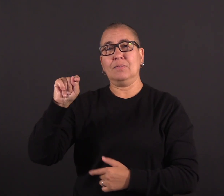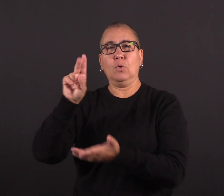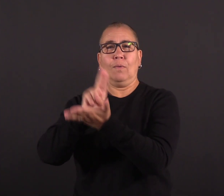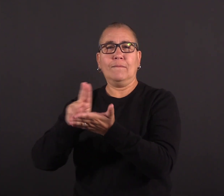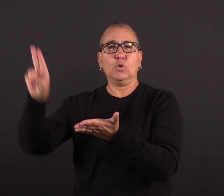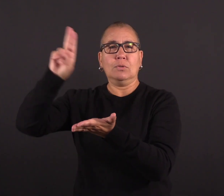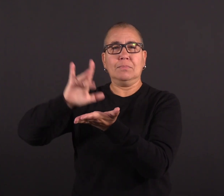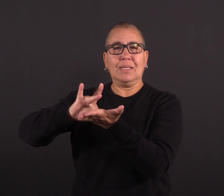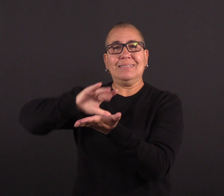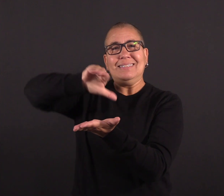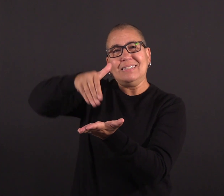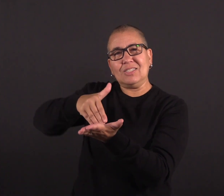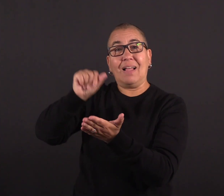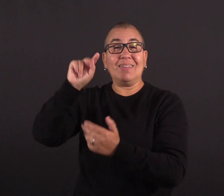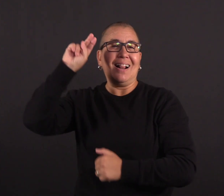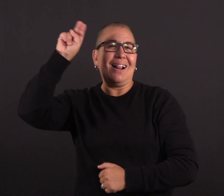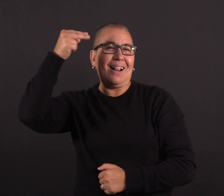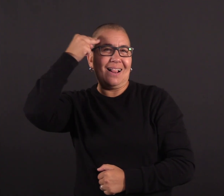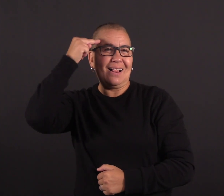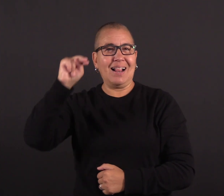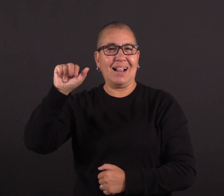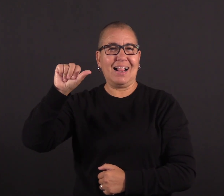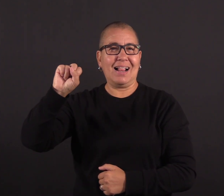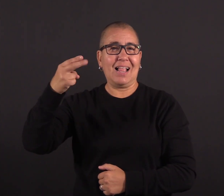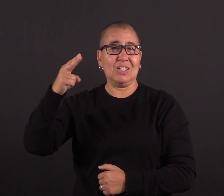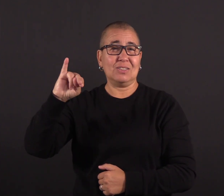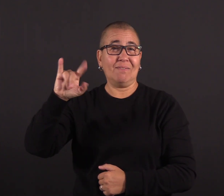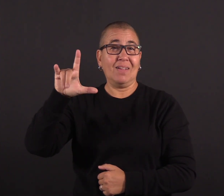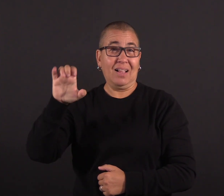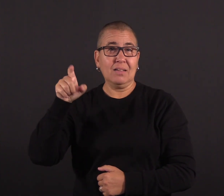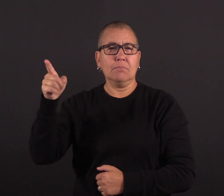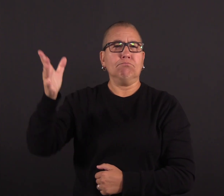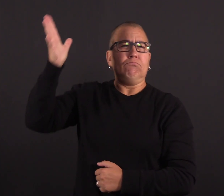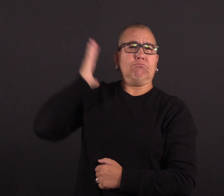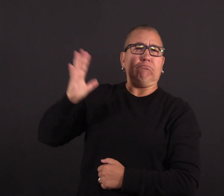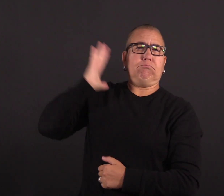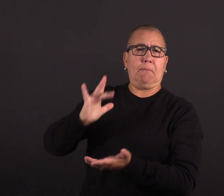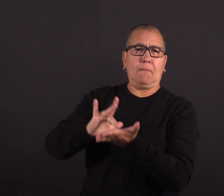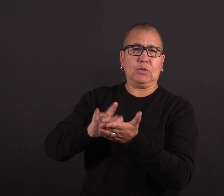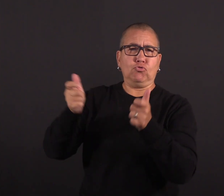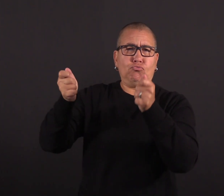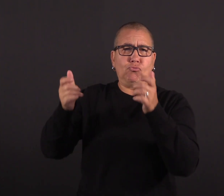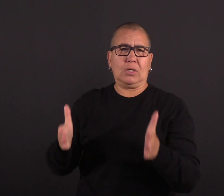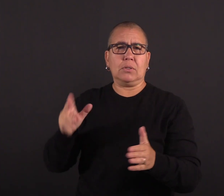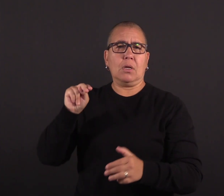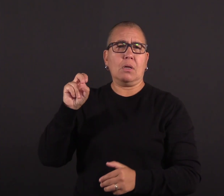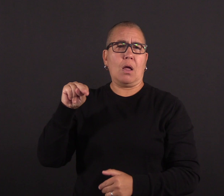"I can't remember another study similar to this with other vaccines," he said.